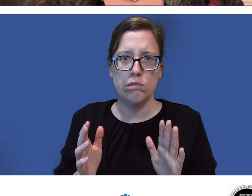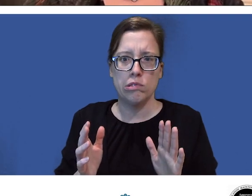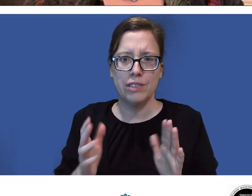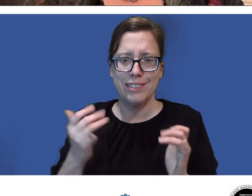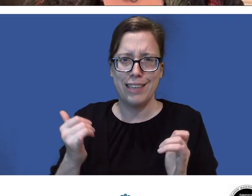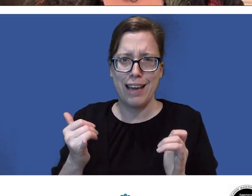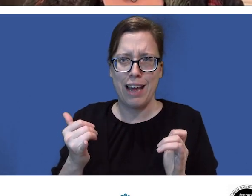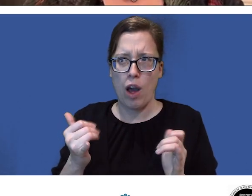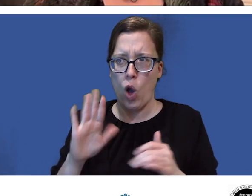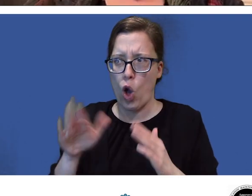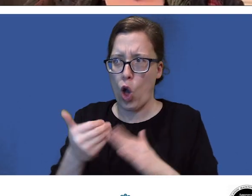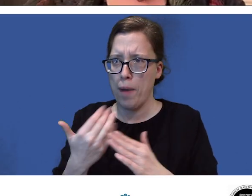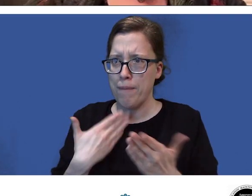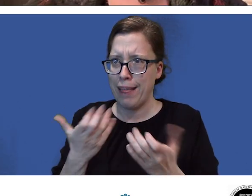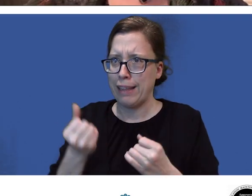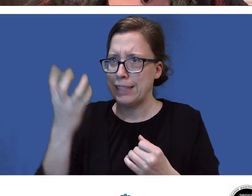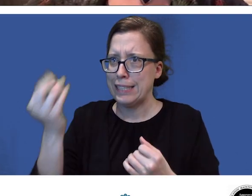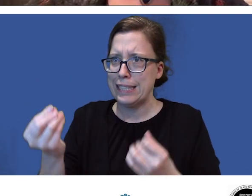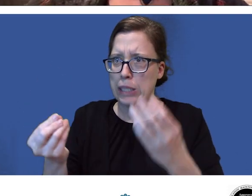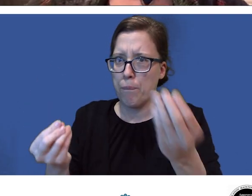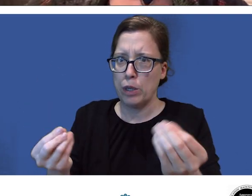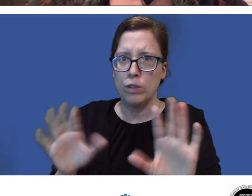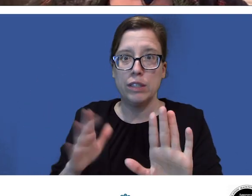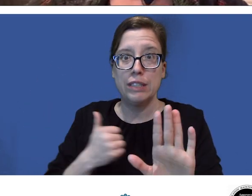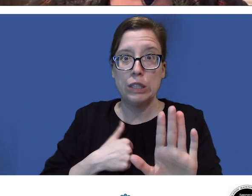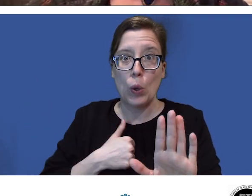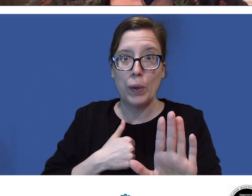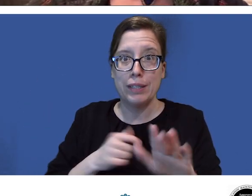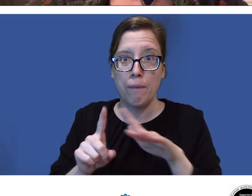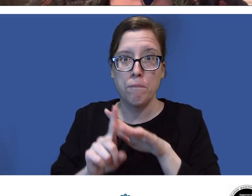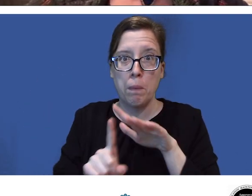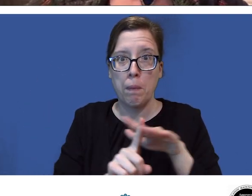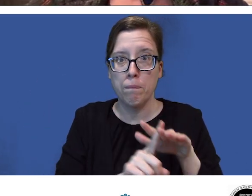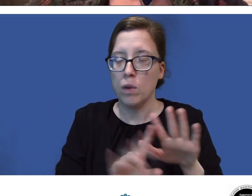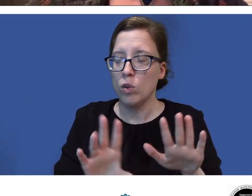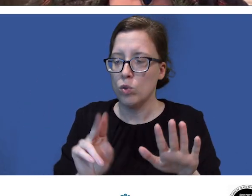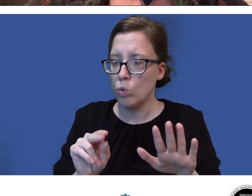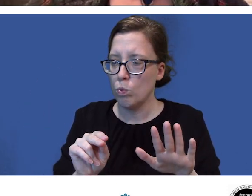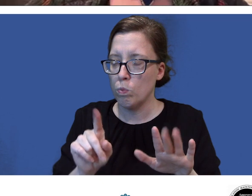Susan: So...oh, my gosh. Now everything's disappearing. Hang on. Sorry.